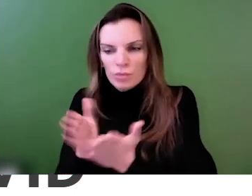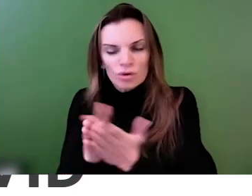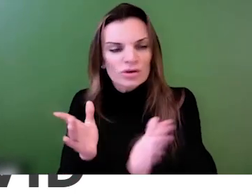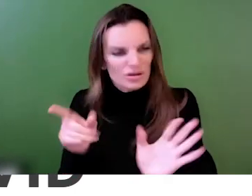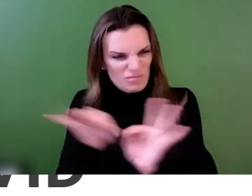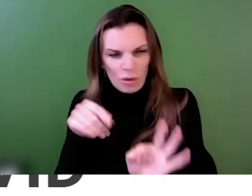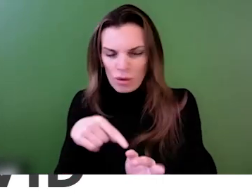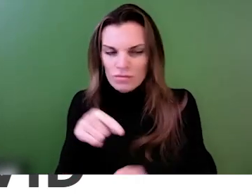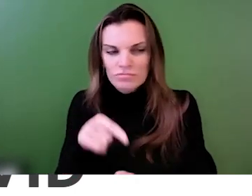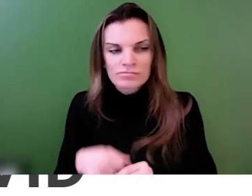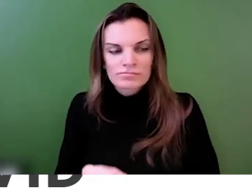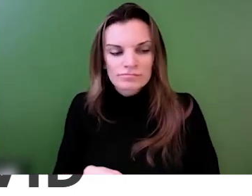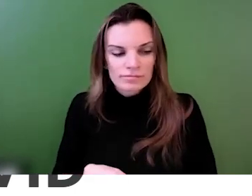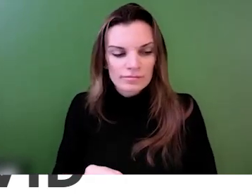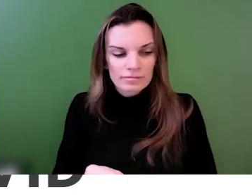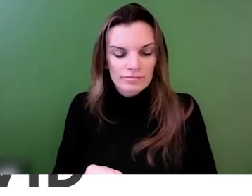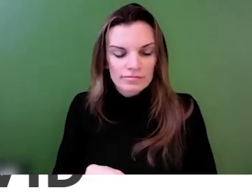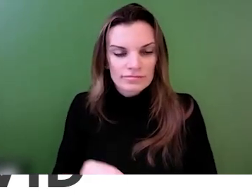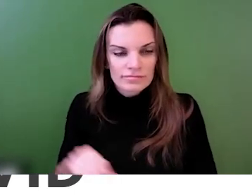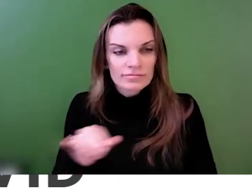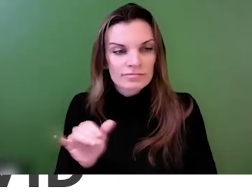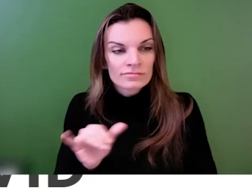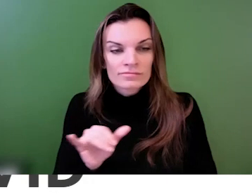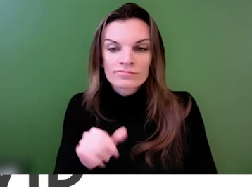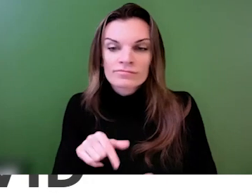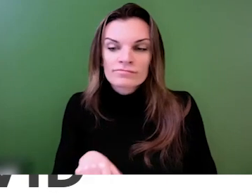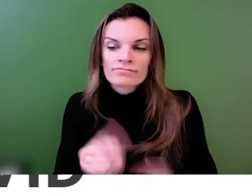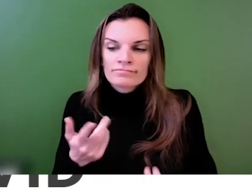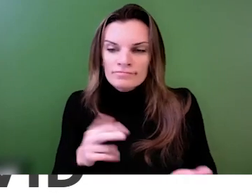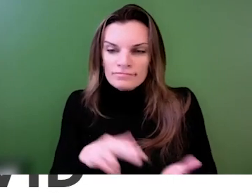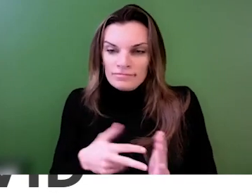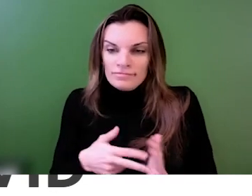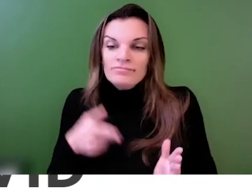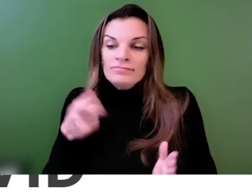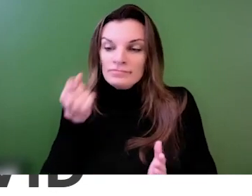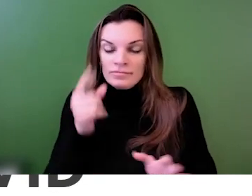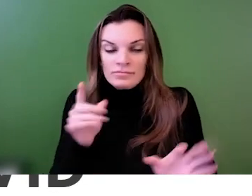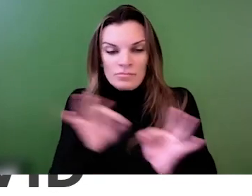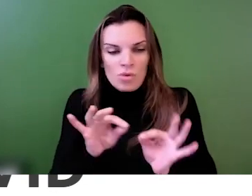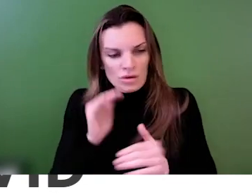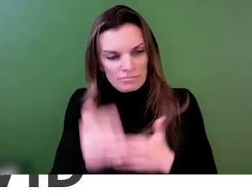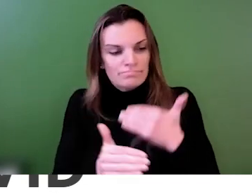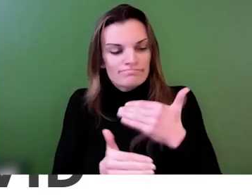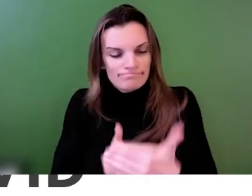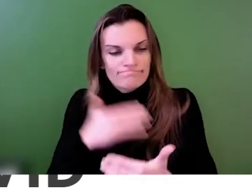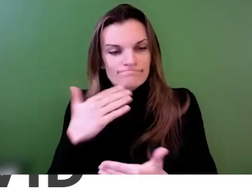The other thing to do is to pace. So this is an energy management strategy. Where you